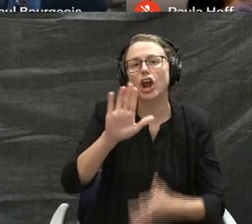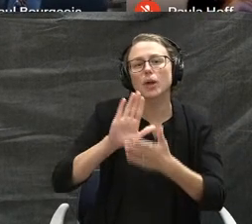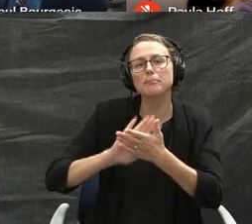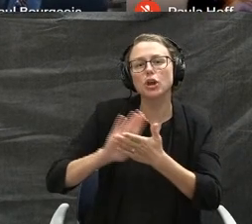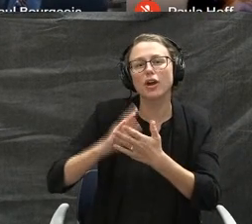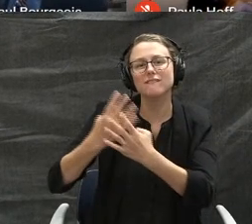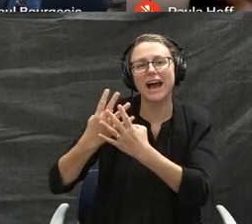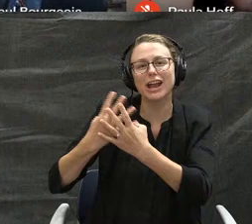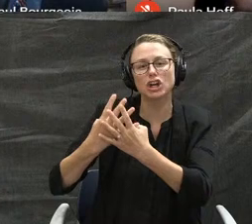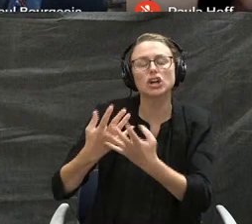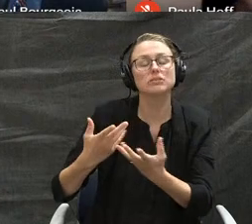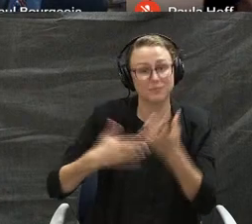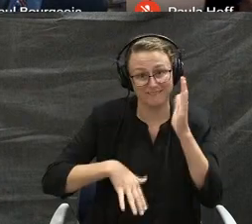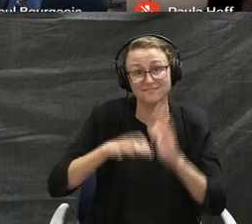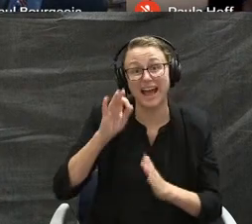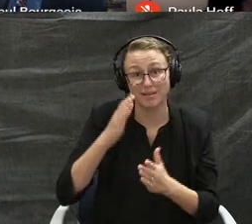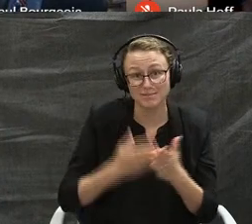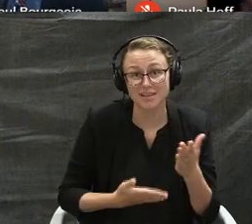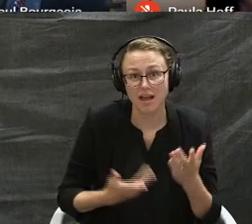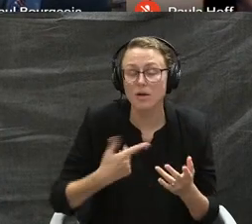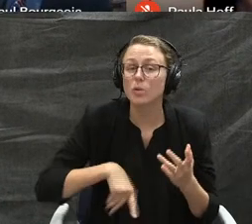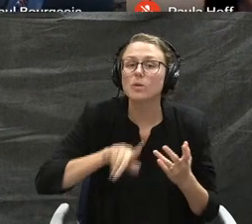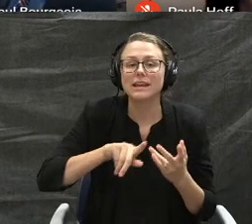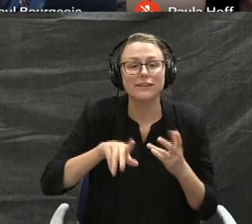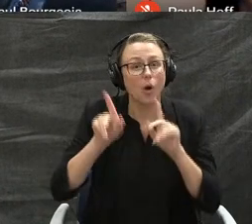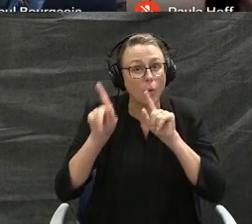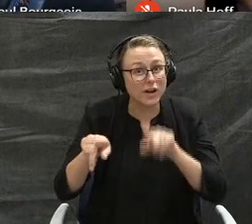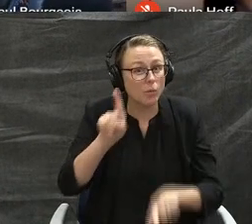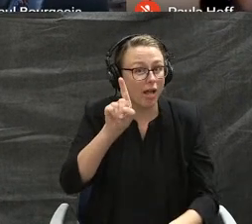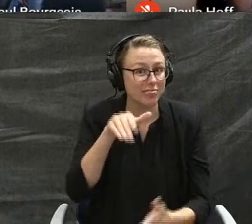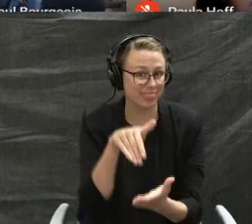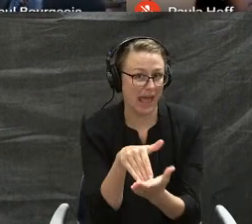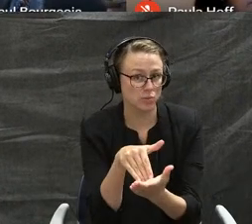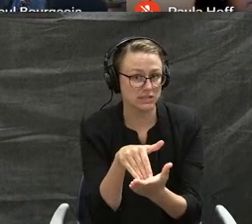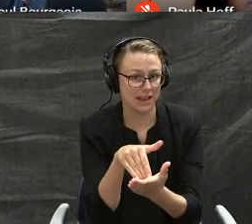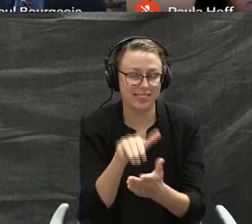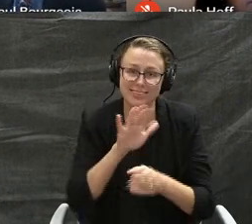we found some. We found, uh, we ordered 1000 of them. That's